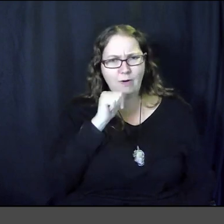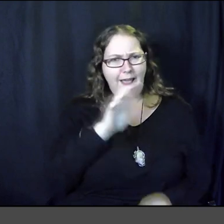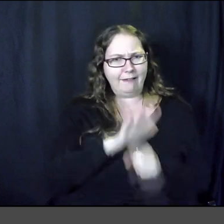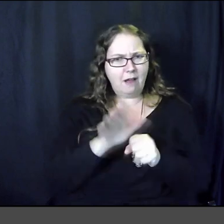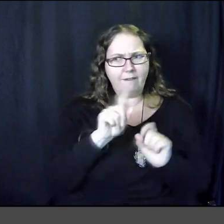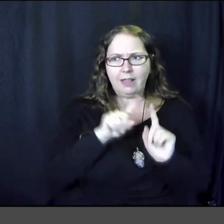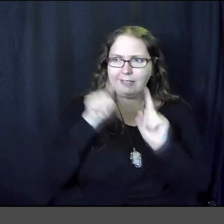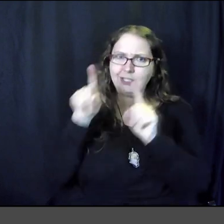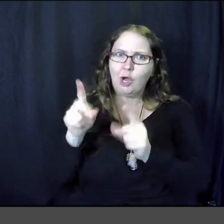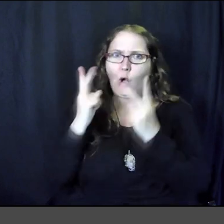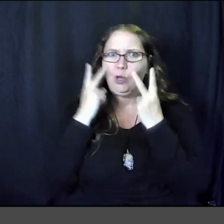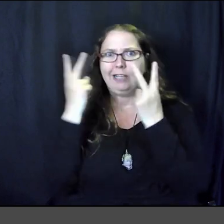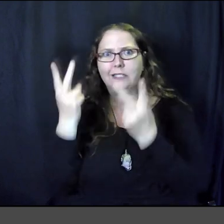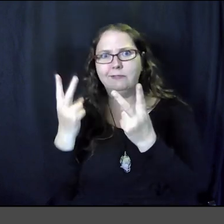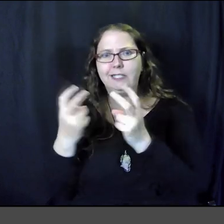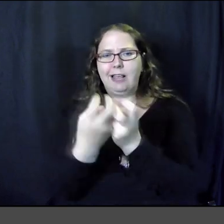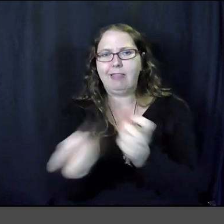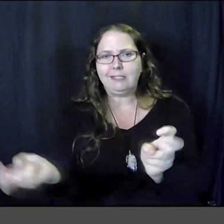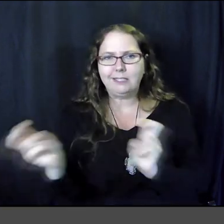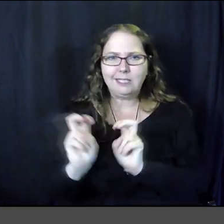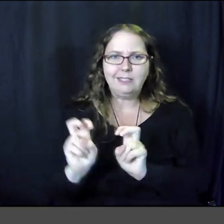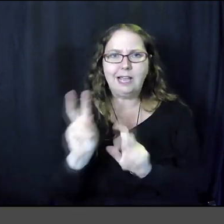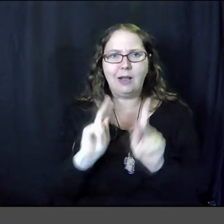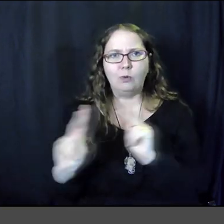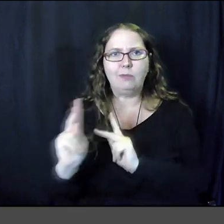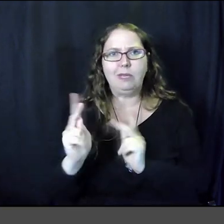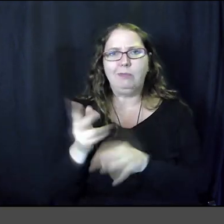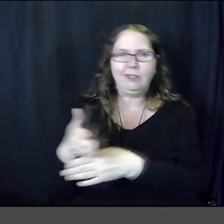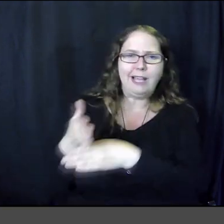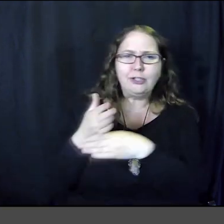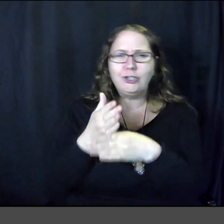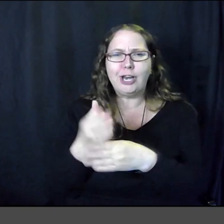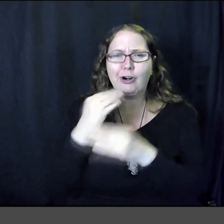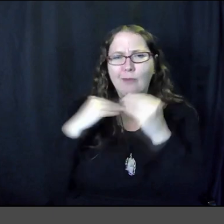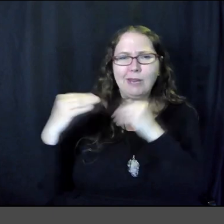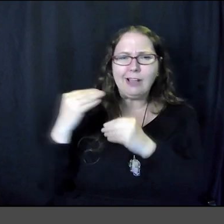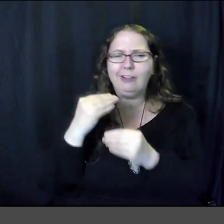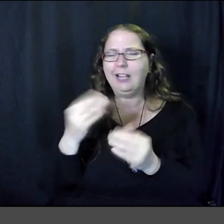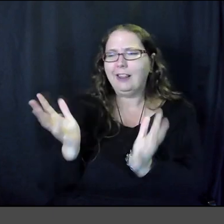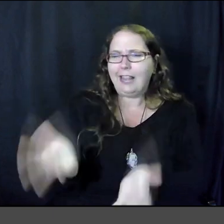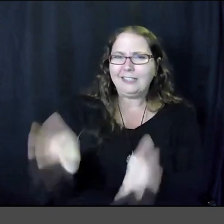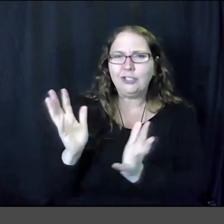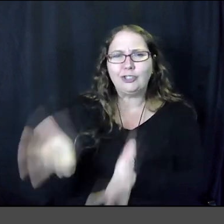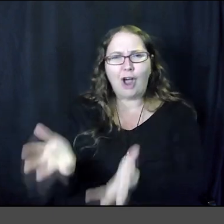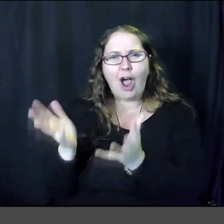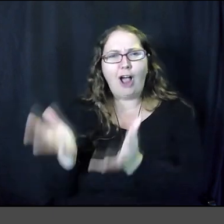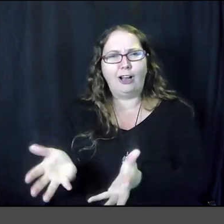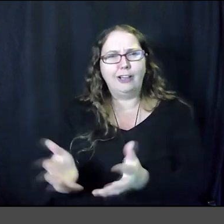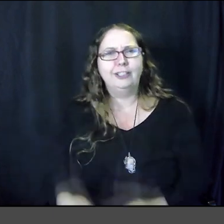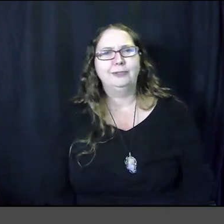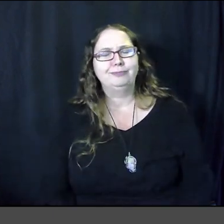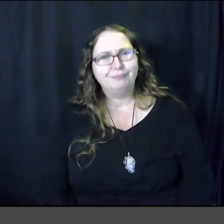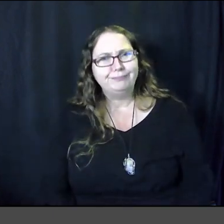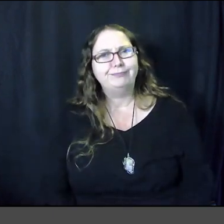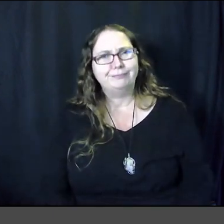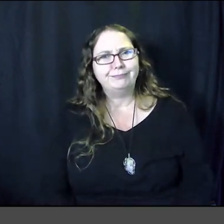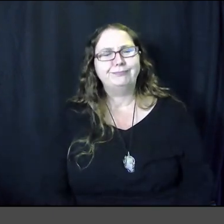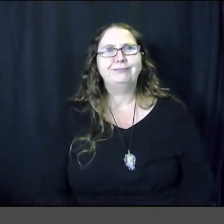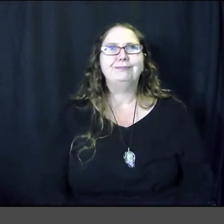WHATEVER WE WANT TO SHARE. AND AND SO THAT WE SAW THAT, I GOT SO EXCITED ABOUT THIS STORY.